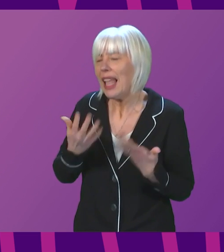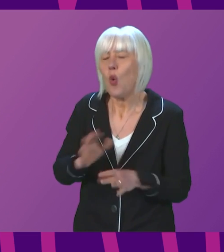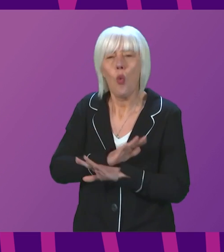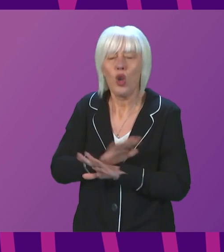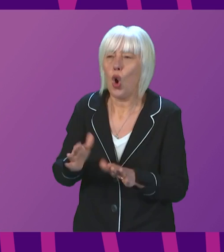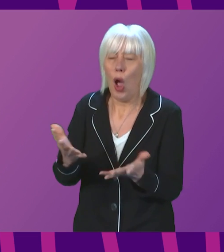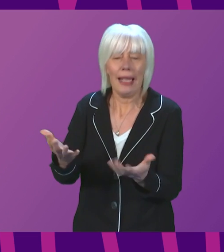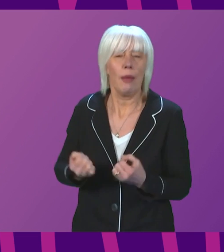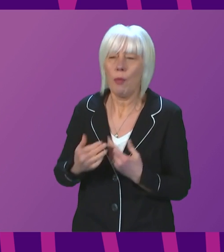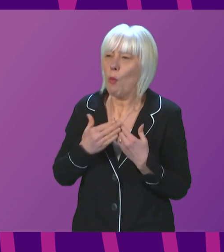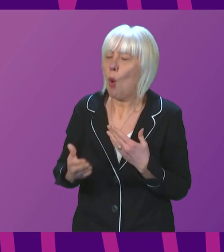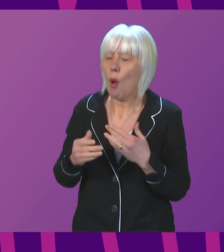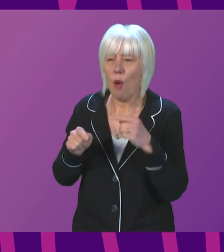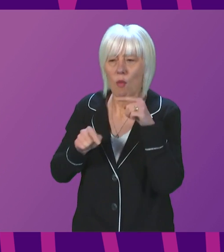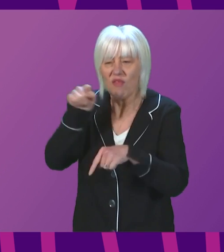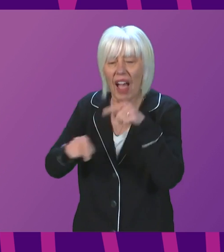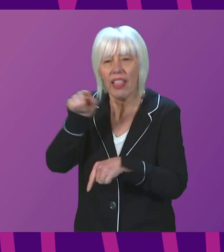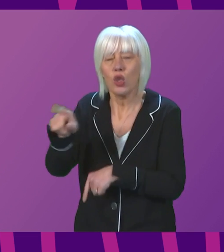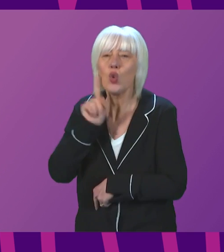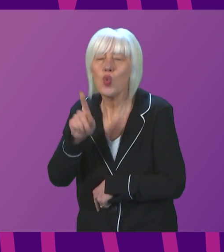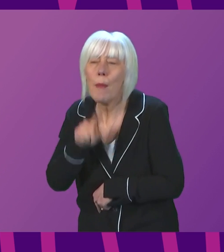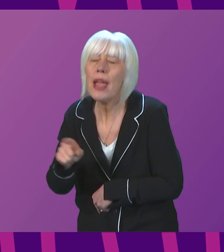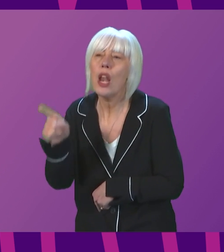of a tolerance for violence against women, but there is not yet zero tolerance, and it